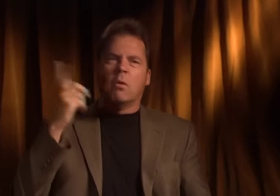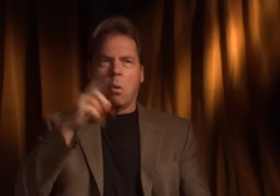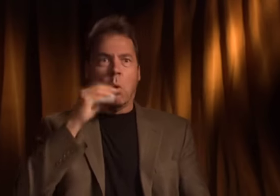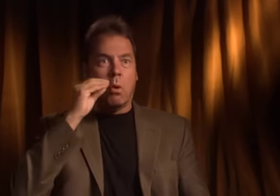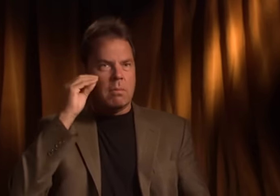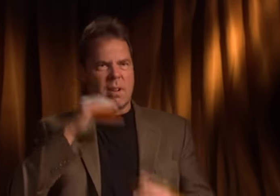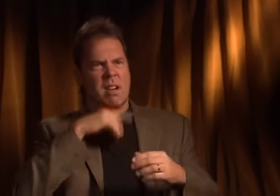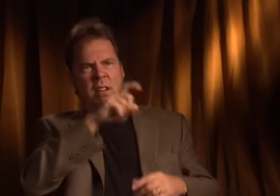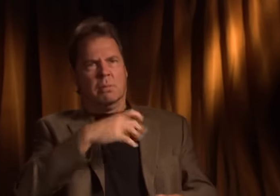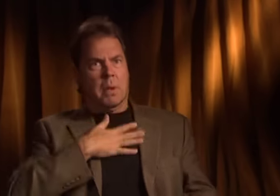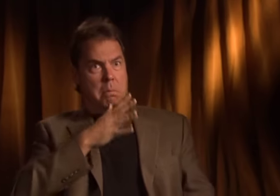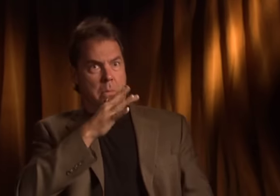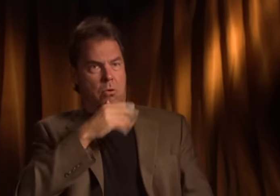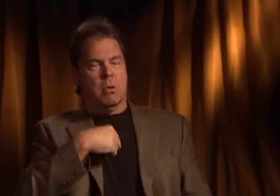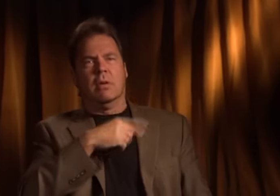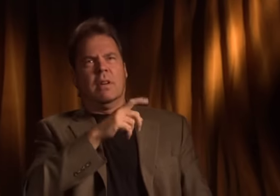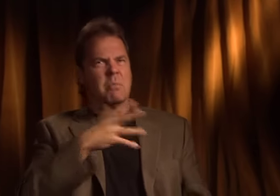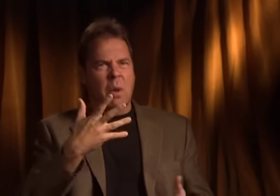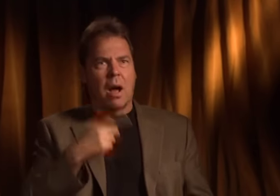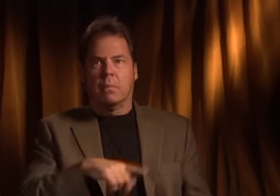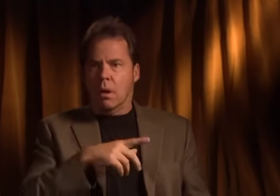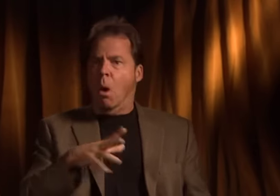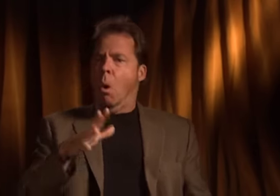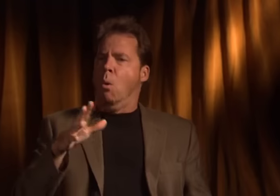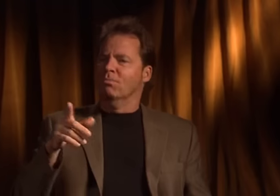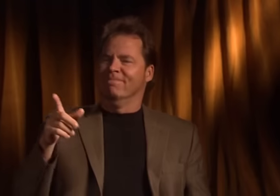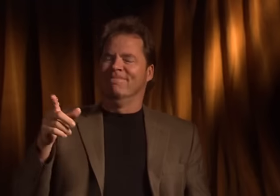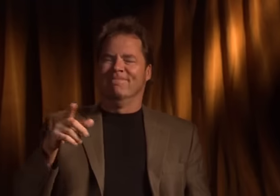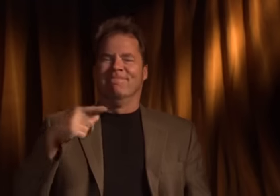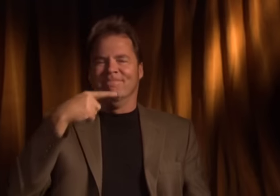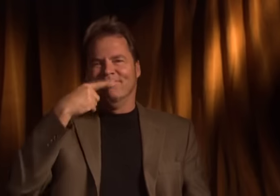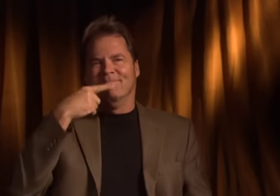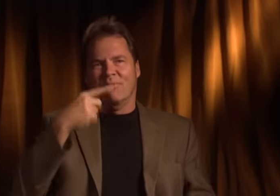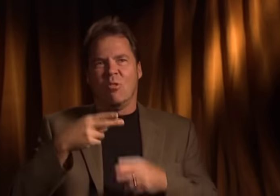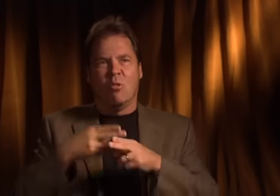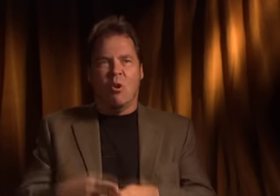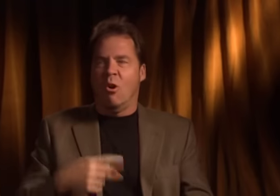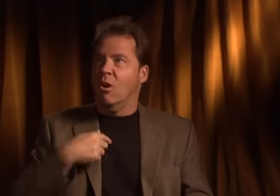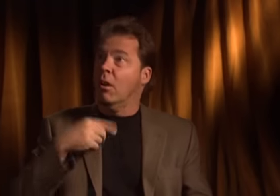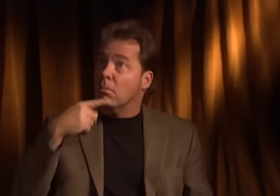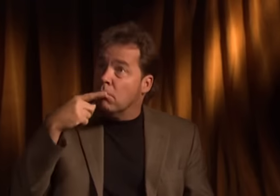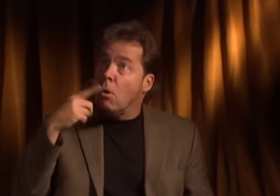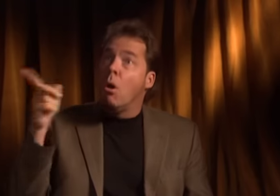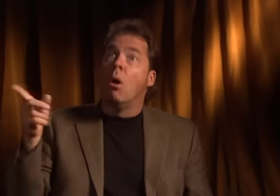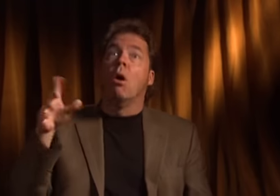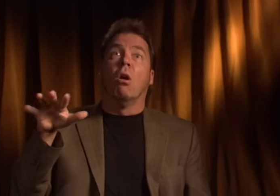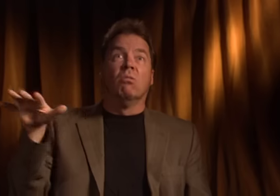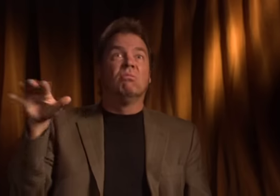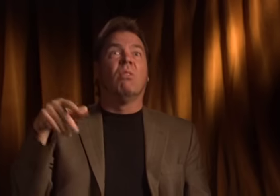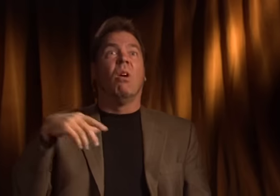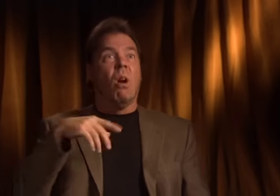And so I ran home and I asked my mother what was happening. "Why aren't they using their hands?" My mother said, "They're hearing."